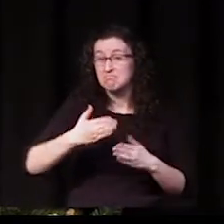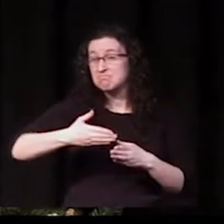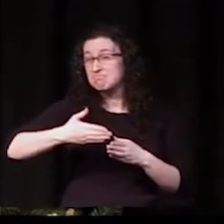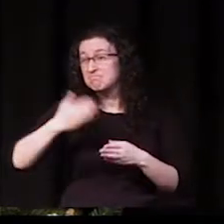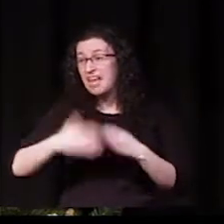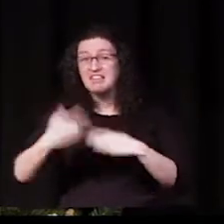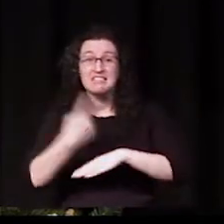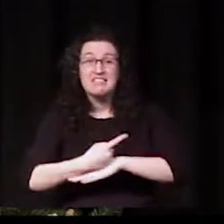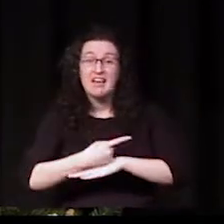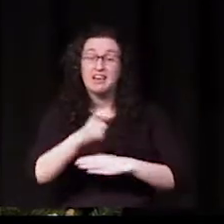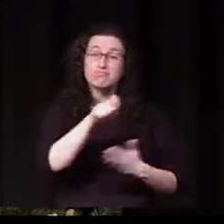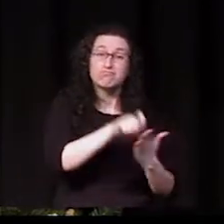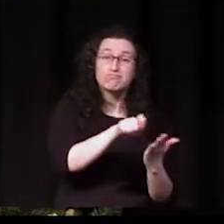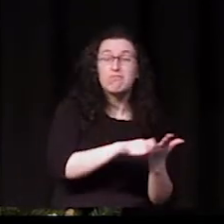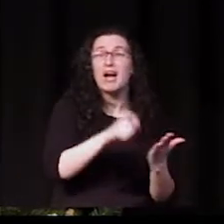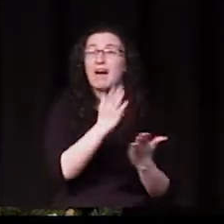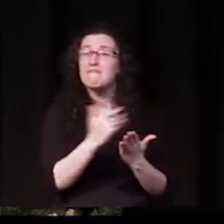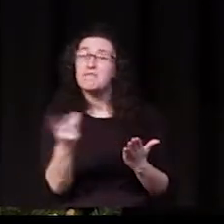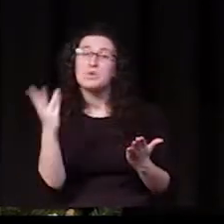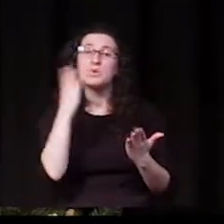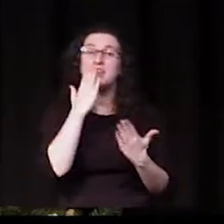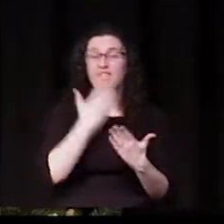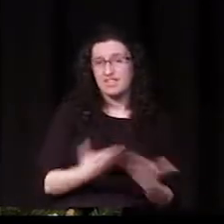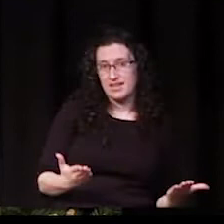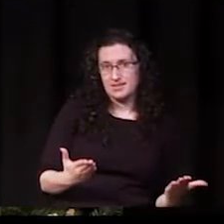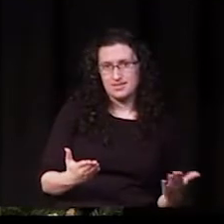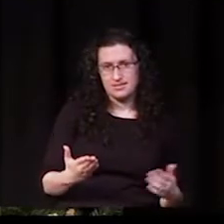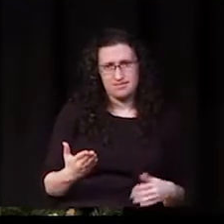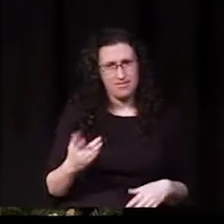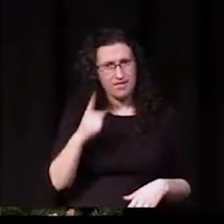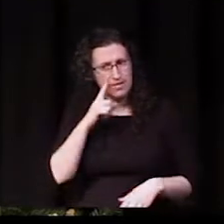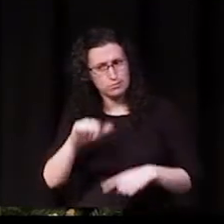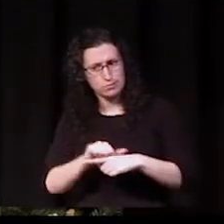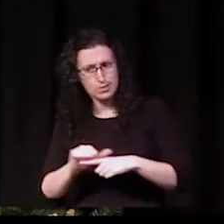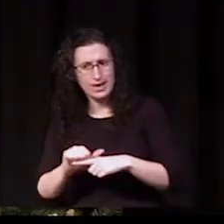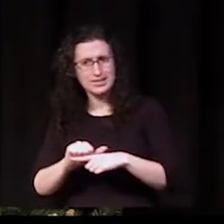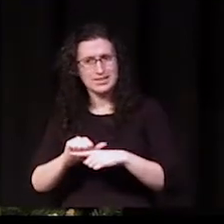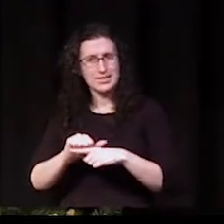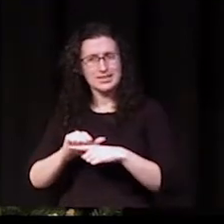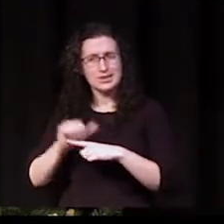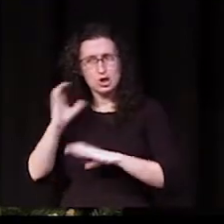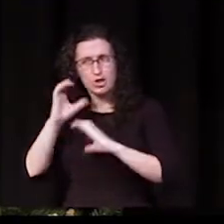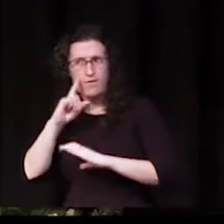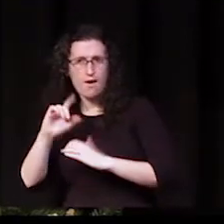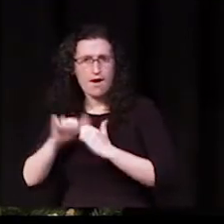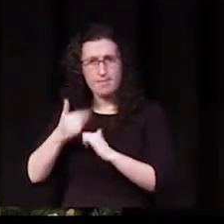Because I believe if we make a practice of looking for what to be thankful for, we will be making a practice